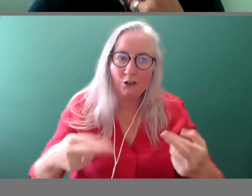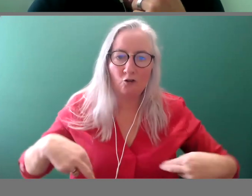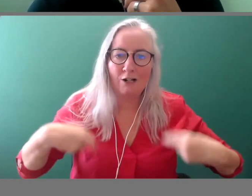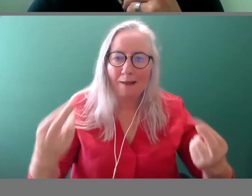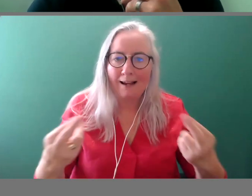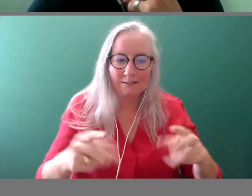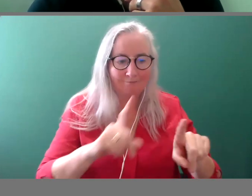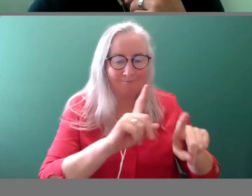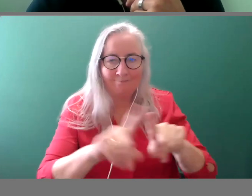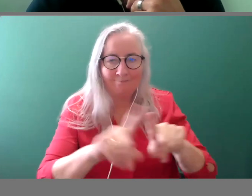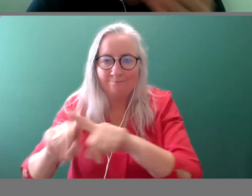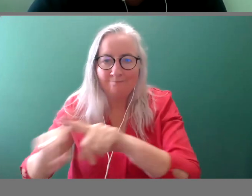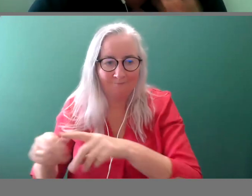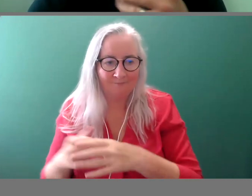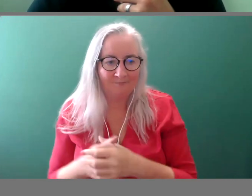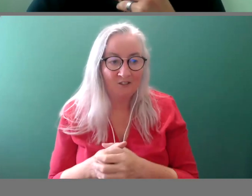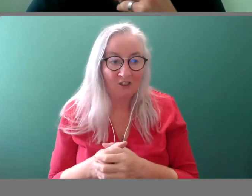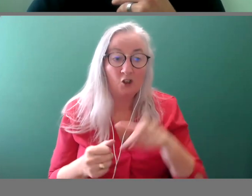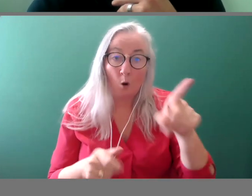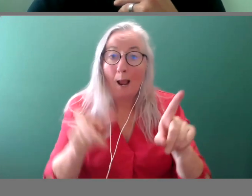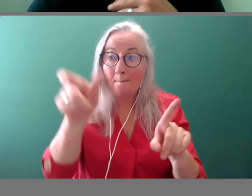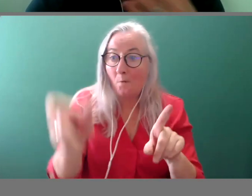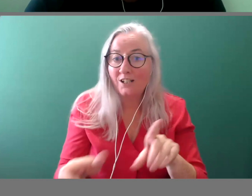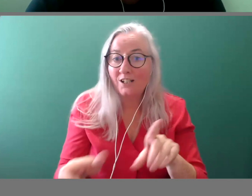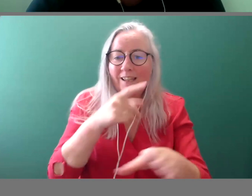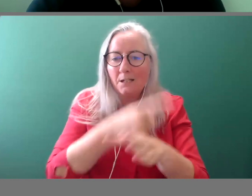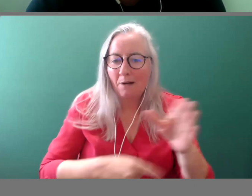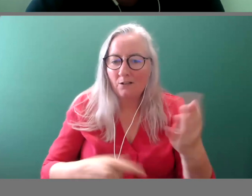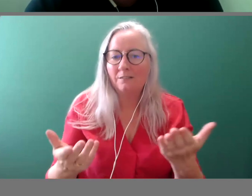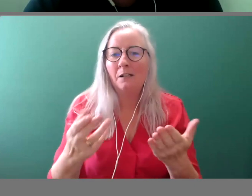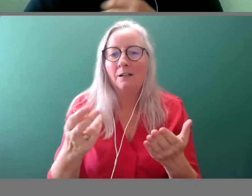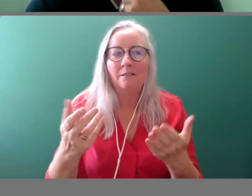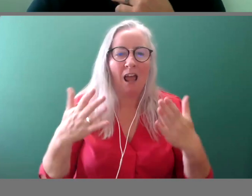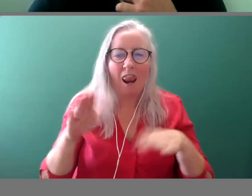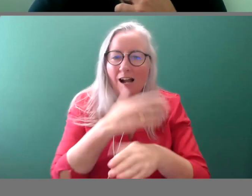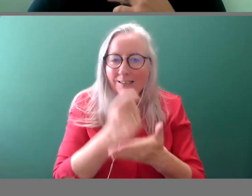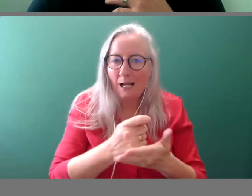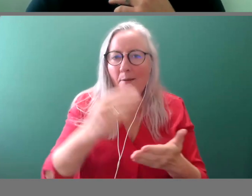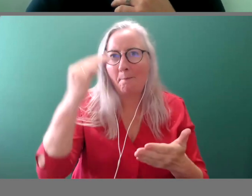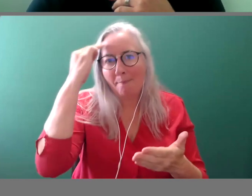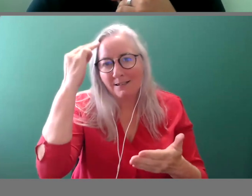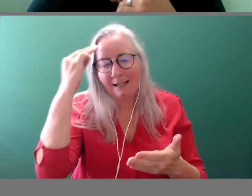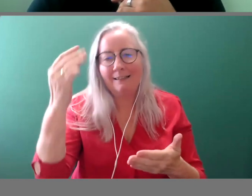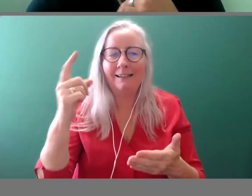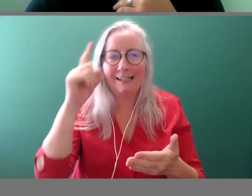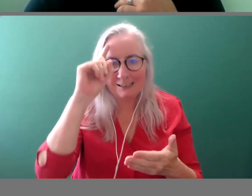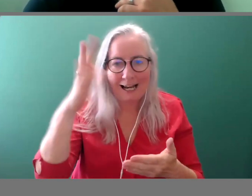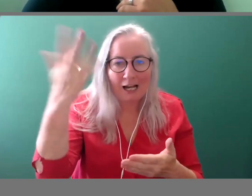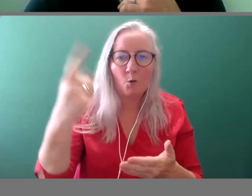inherent dignity. And includes those with long term physical and mental and sensory impairments